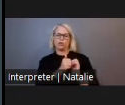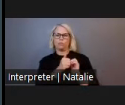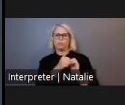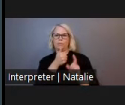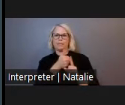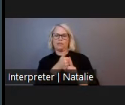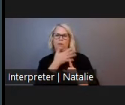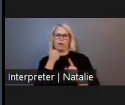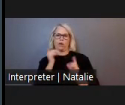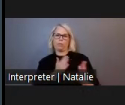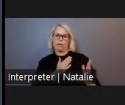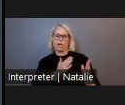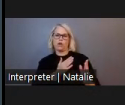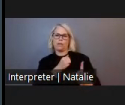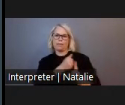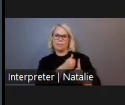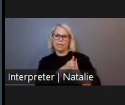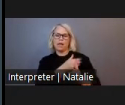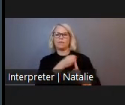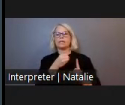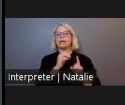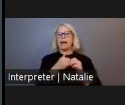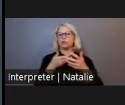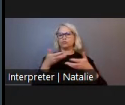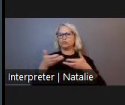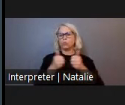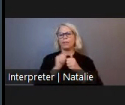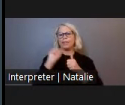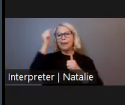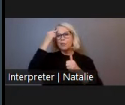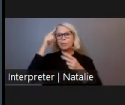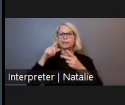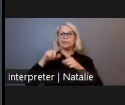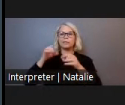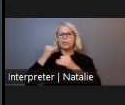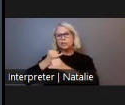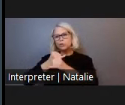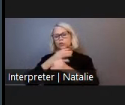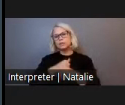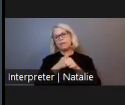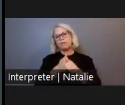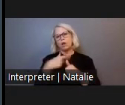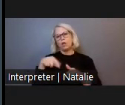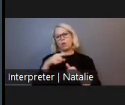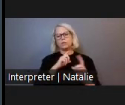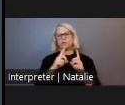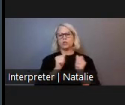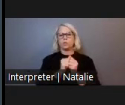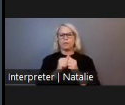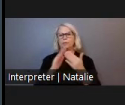That was a little bit of information that could be useful.